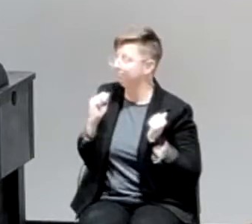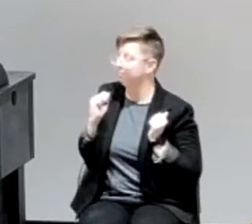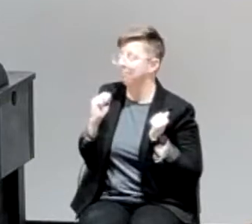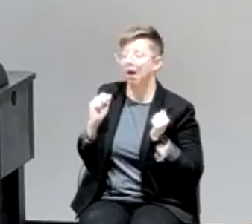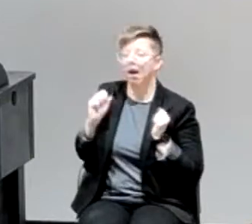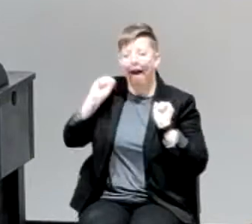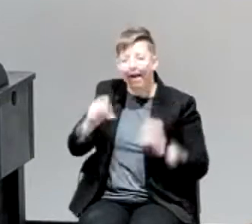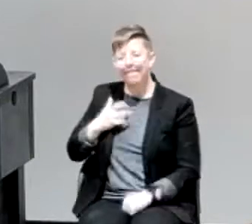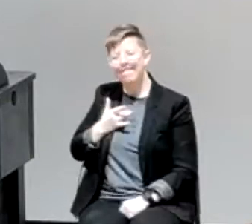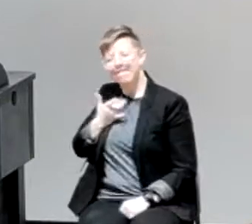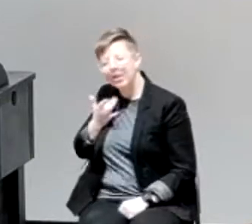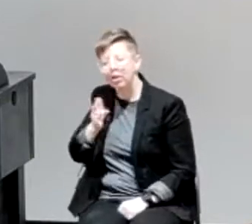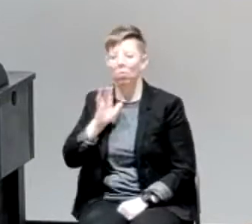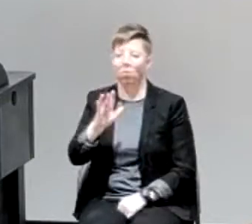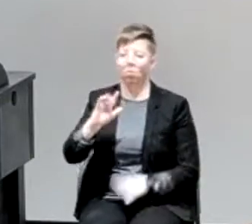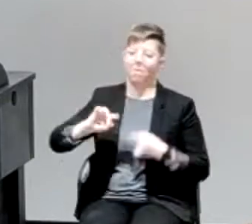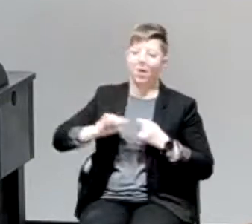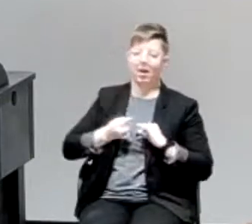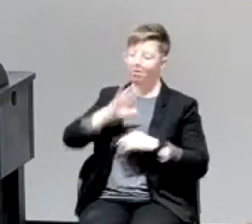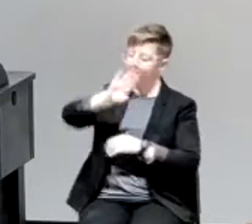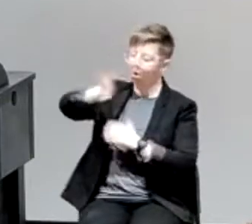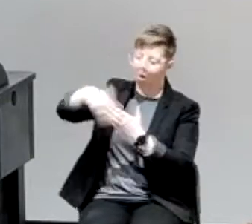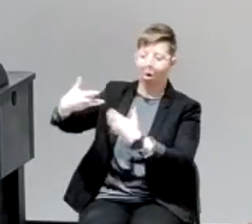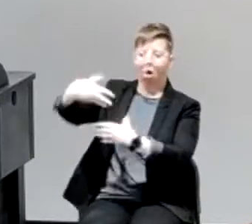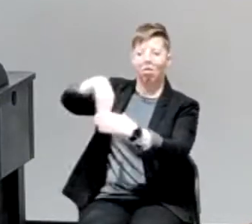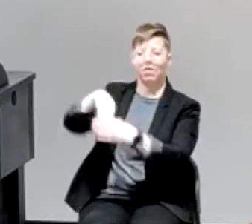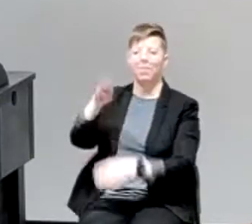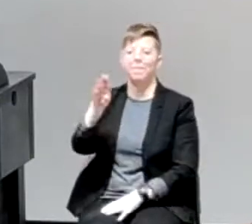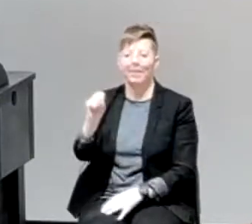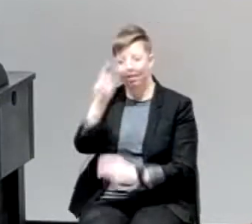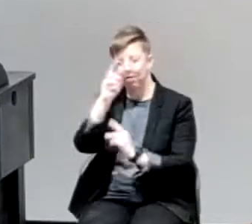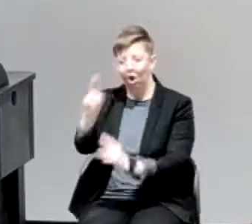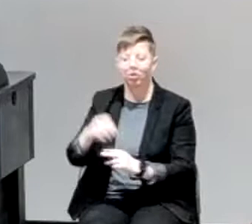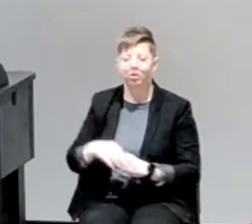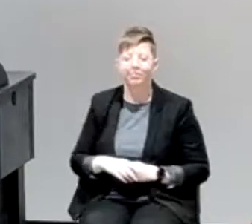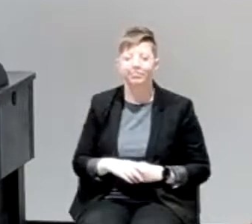know when you're hearing me and seeing me and I know when you're being vulnerable.